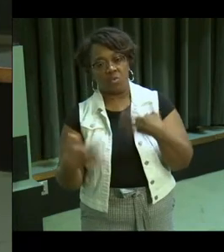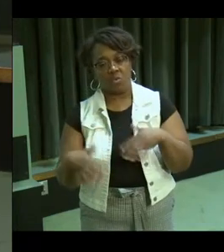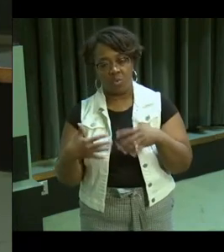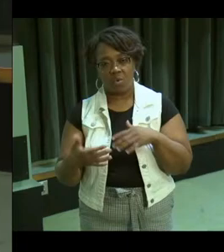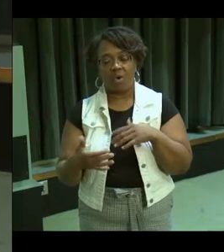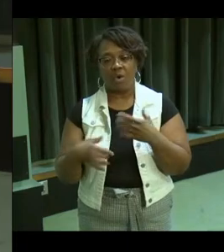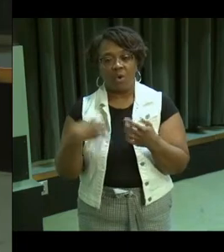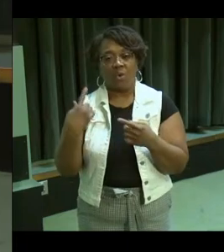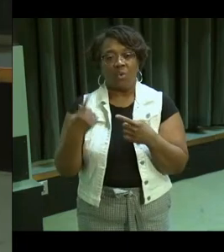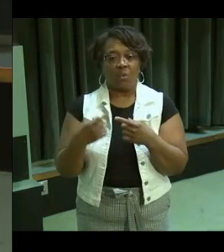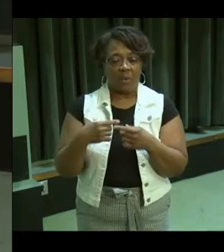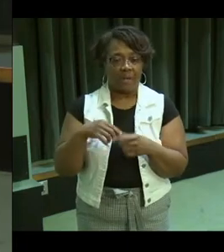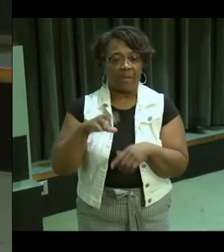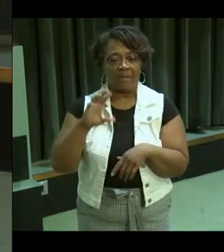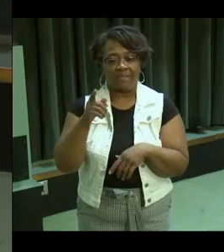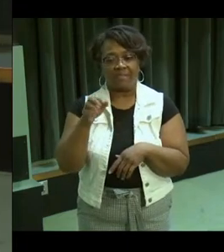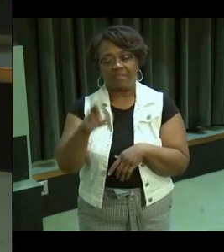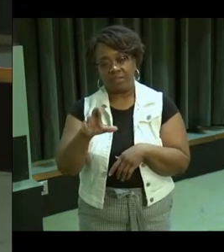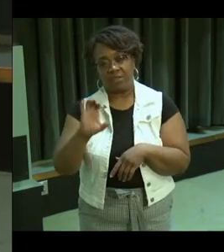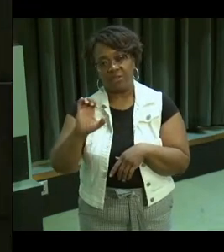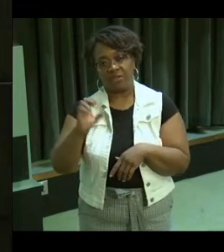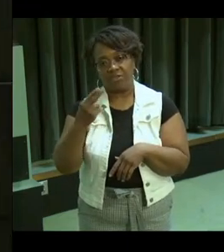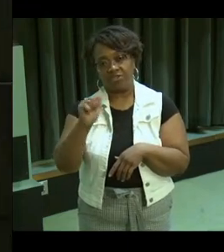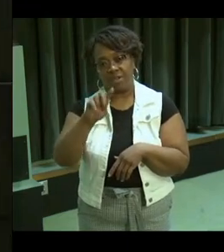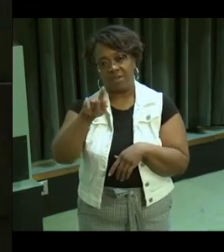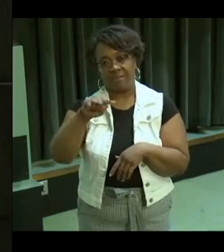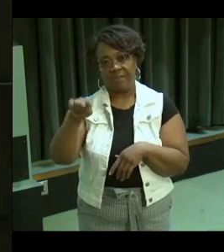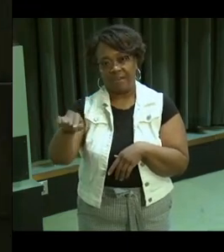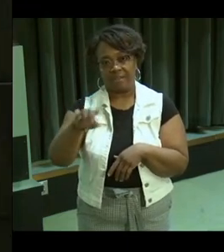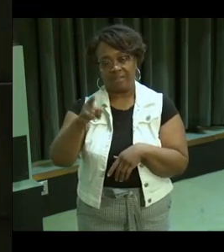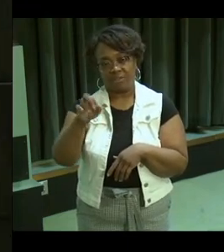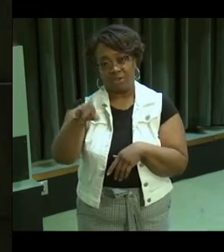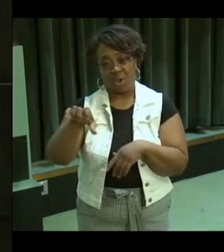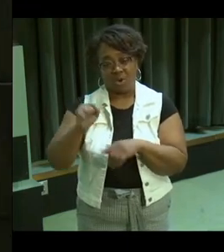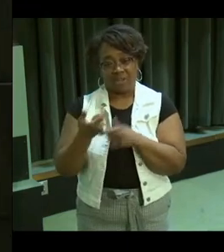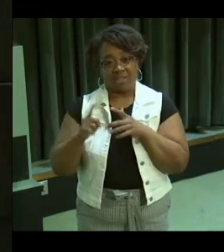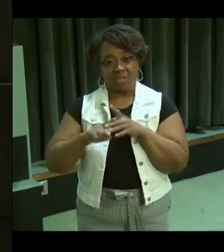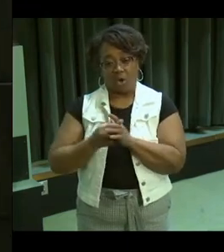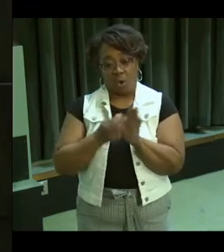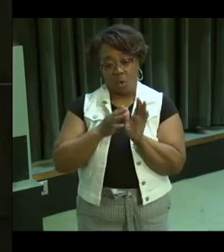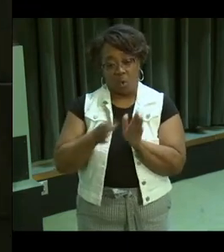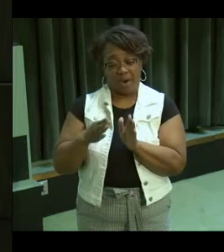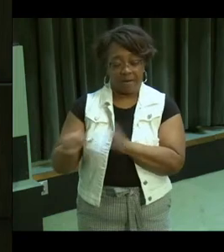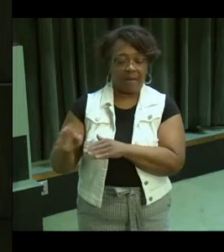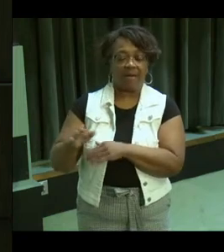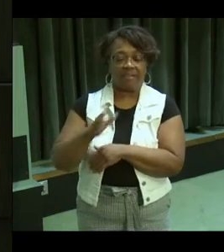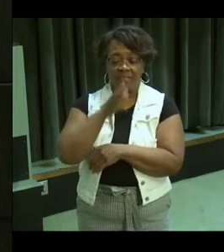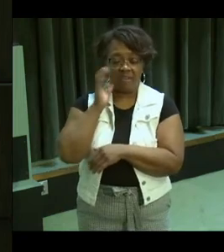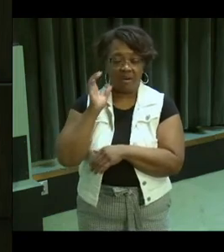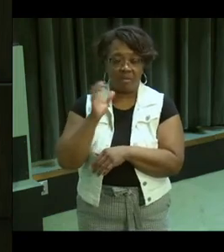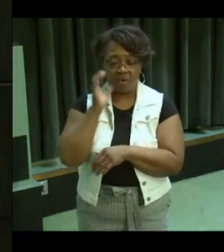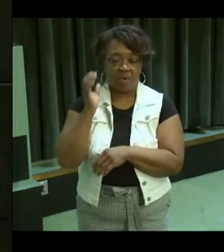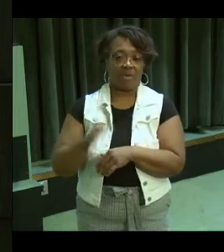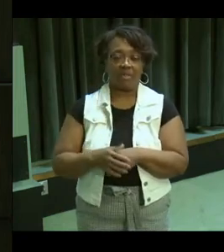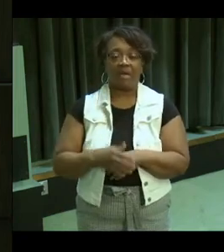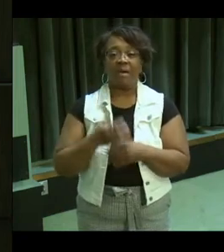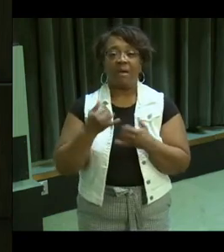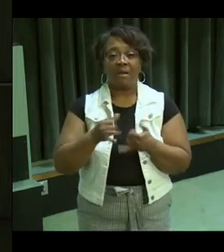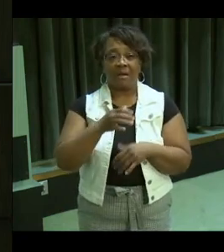Chavez and Dolores Huerta started organizing farm workers.